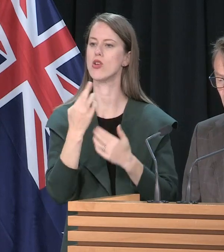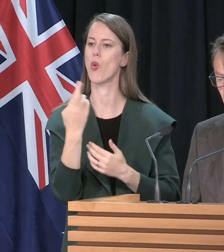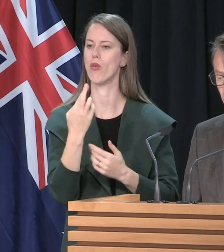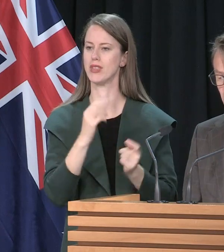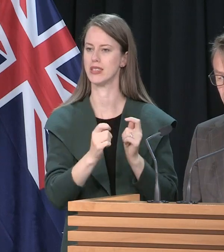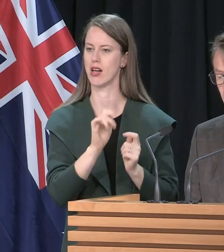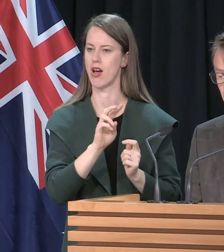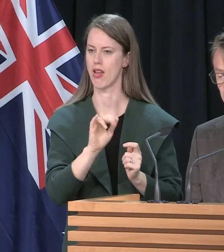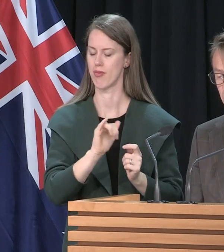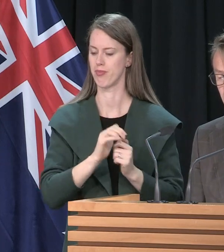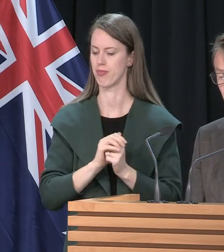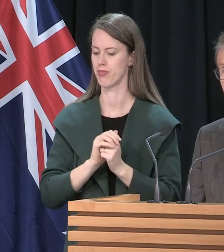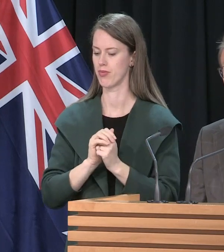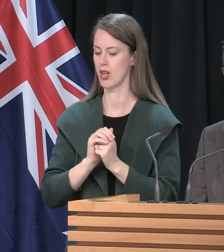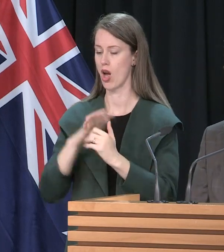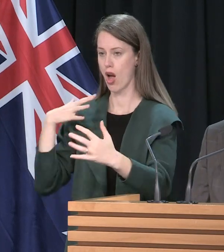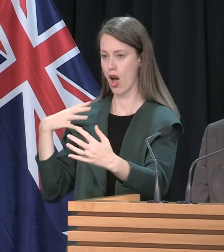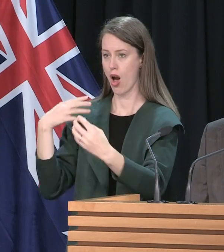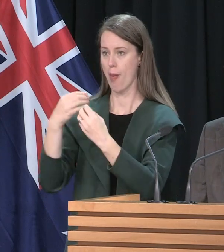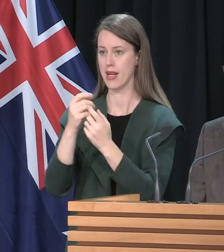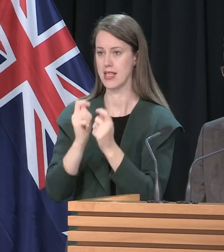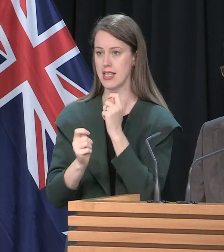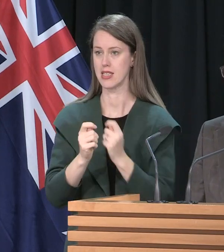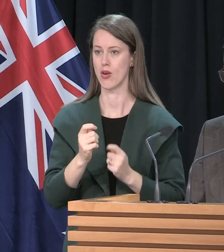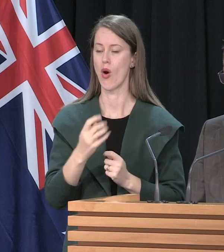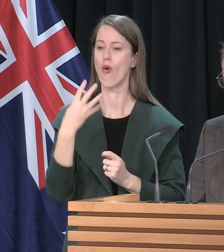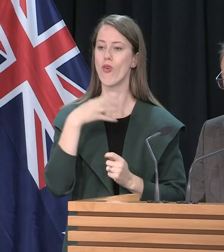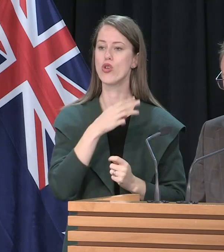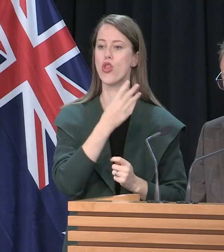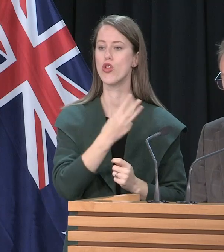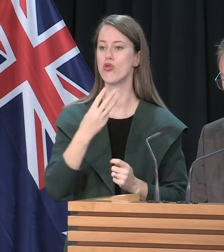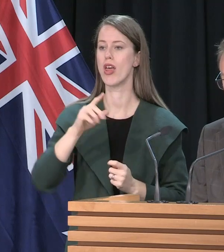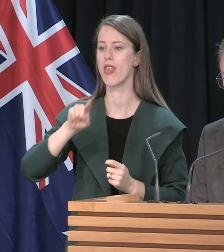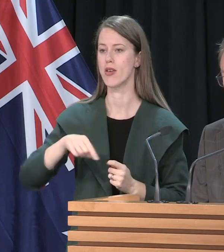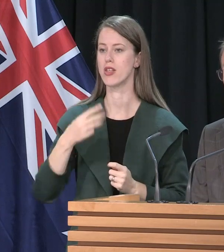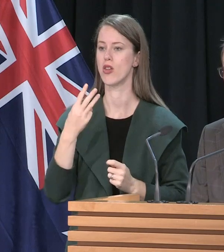and/or quarantine at either the day three or around day 12